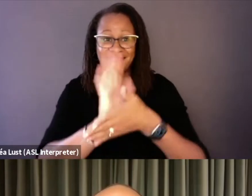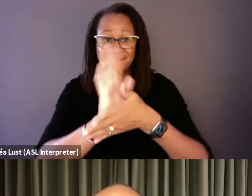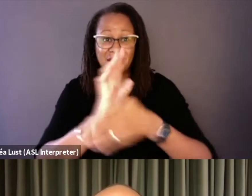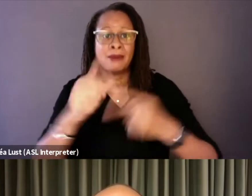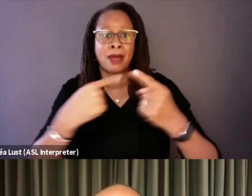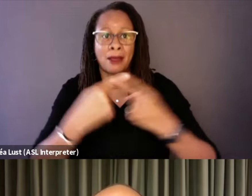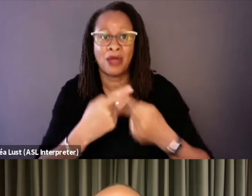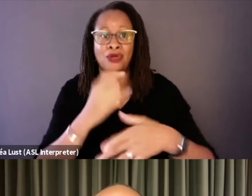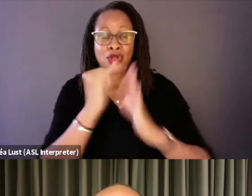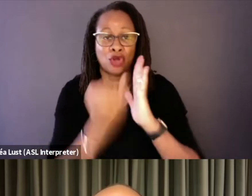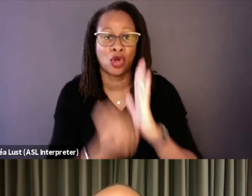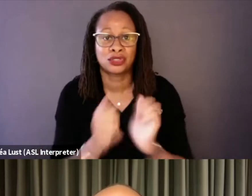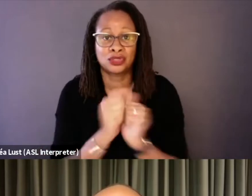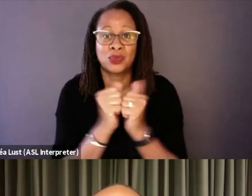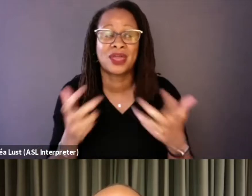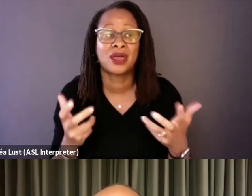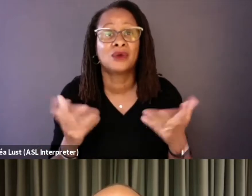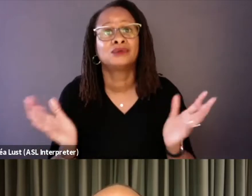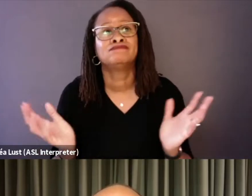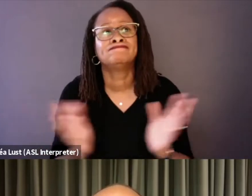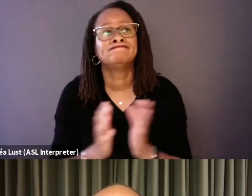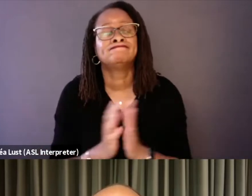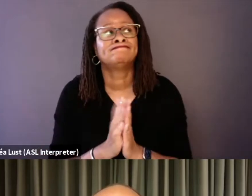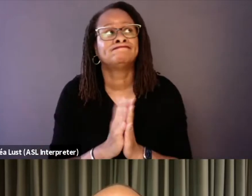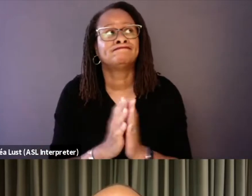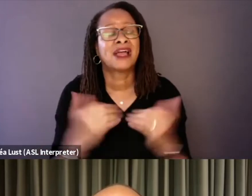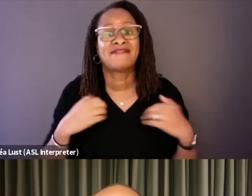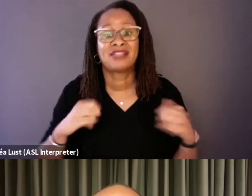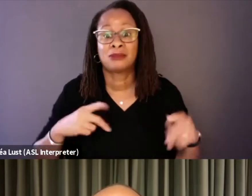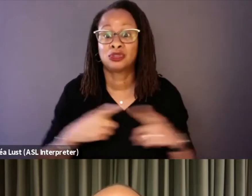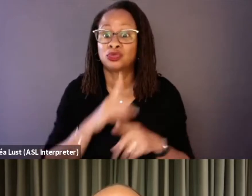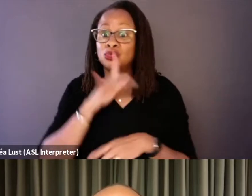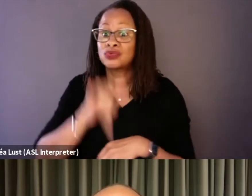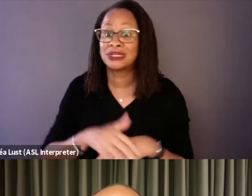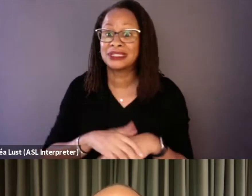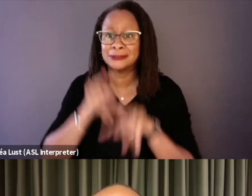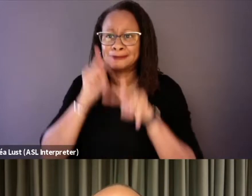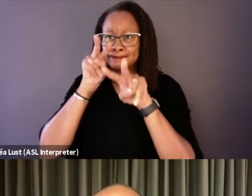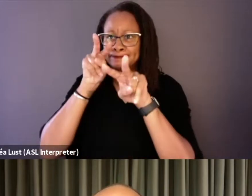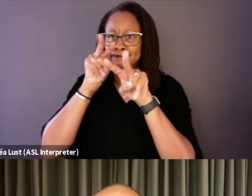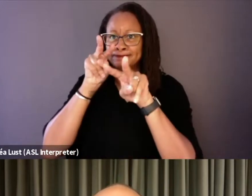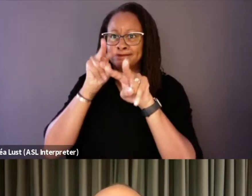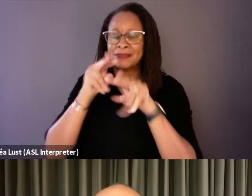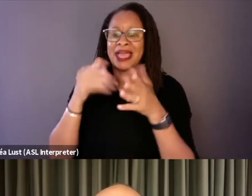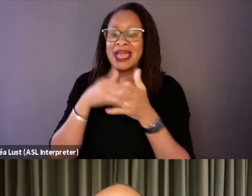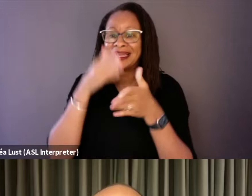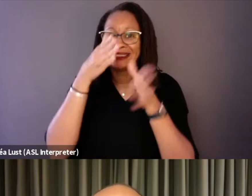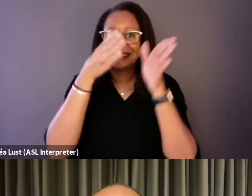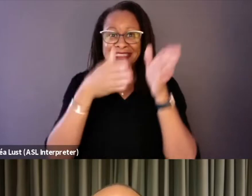without having the opportunity to really stare at individual pieces in the way